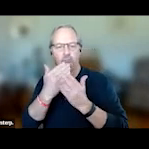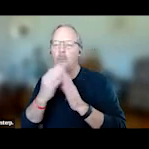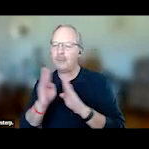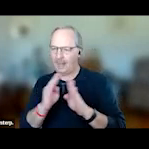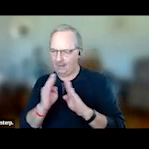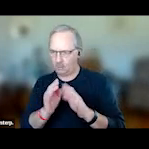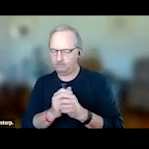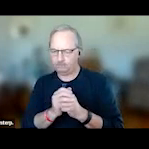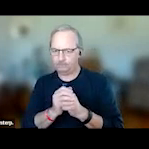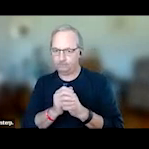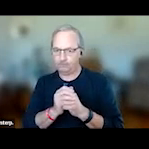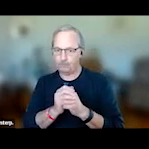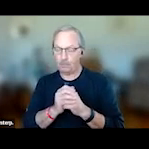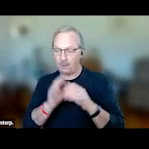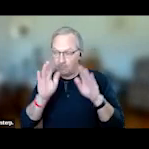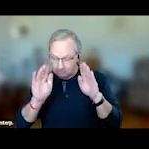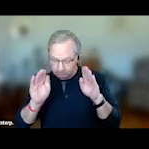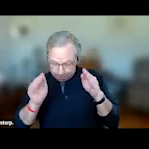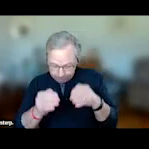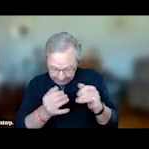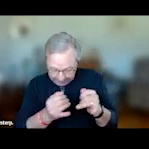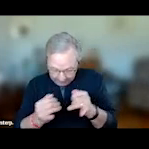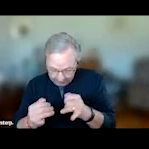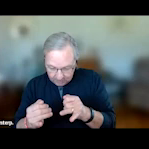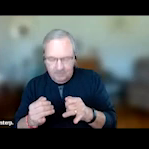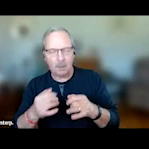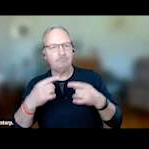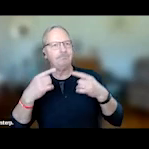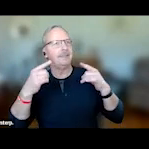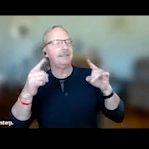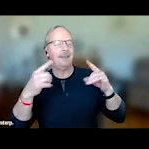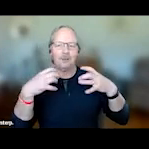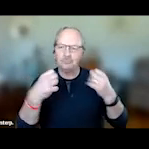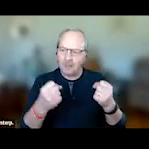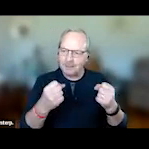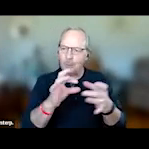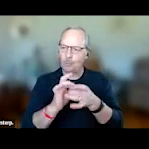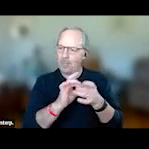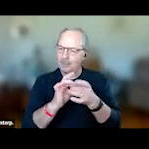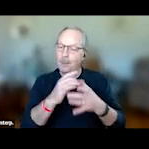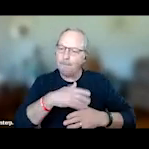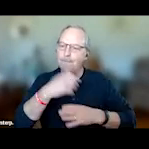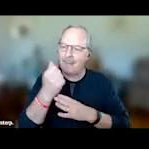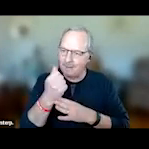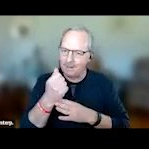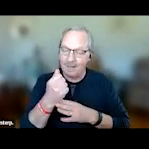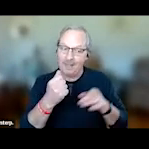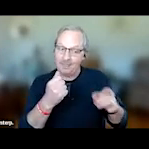Overall, if we hone in on individuals' aspirations and strengths, our relationships are gonna be better, others feel more hopeful and empowered